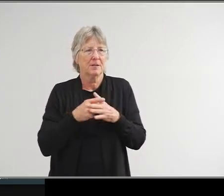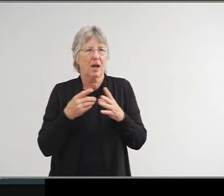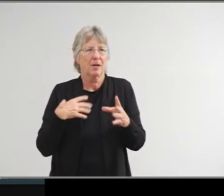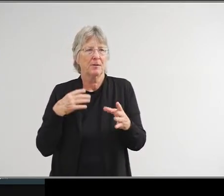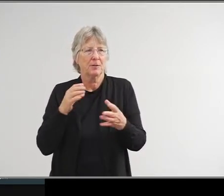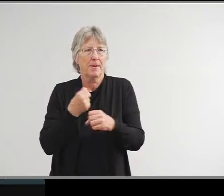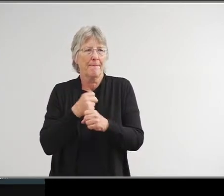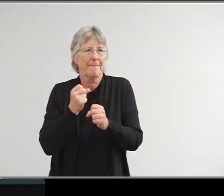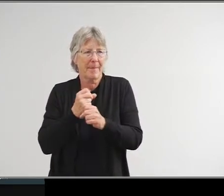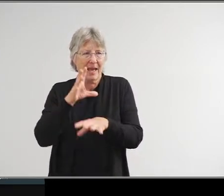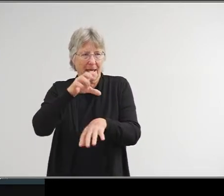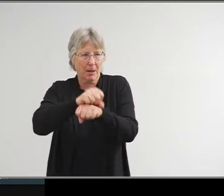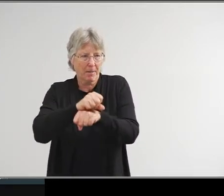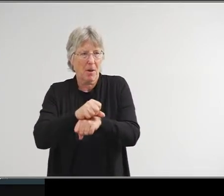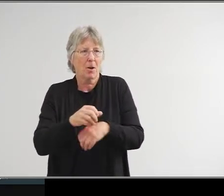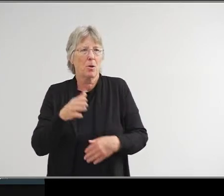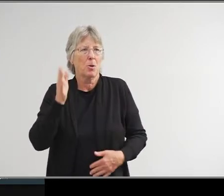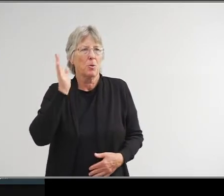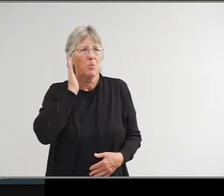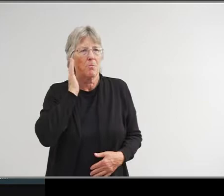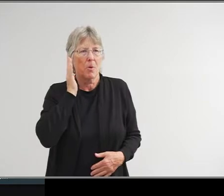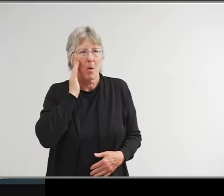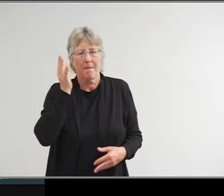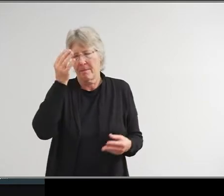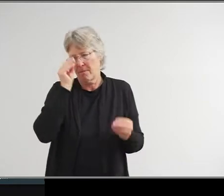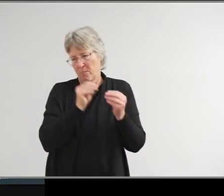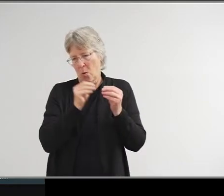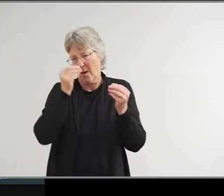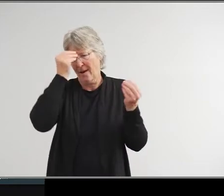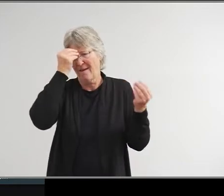So know that more is to come at the beginning